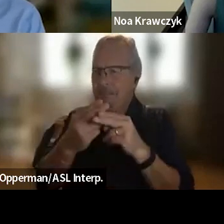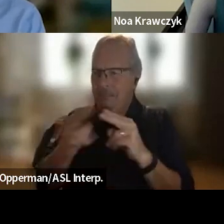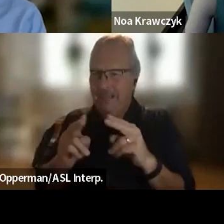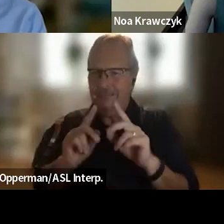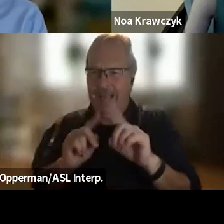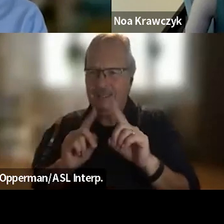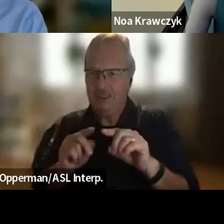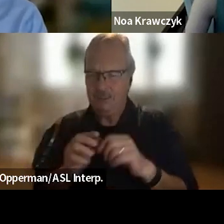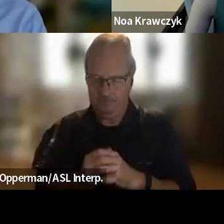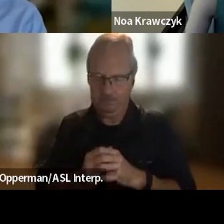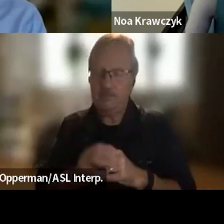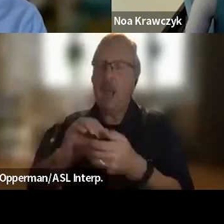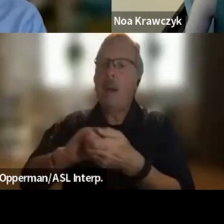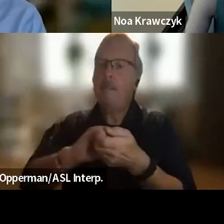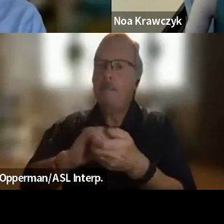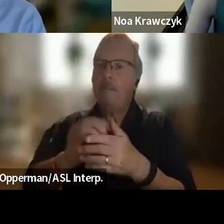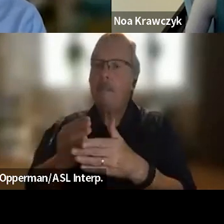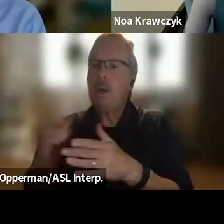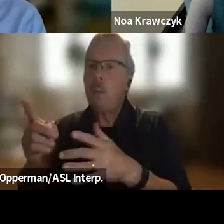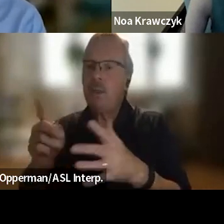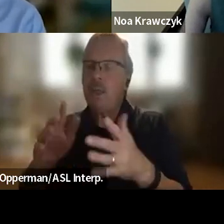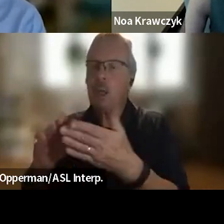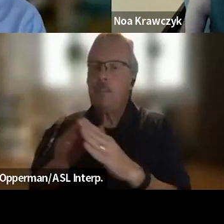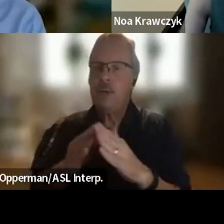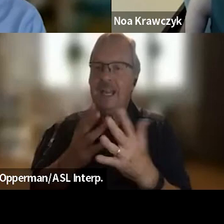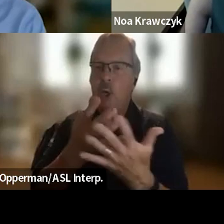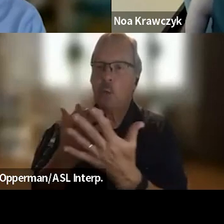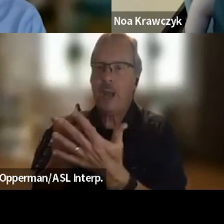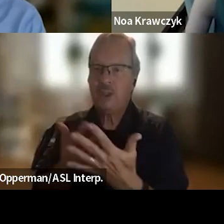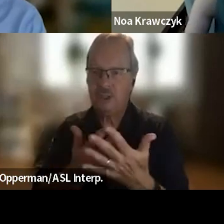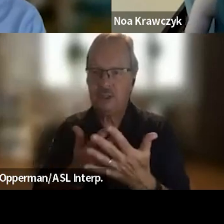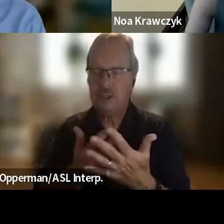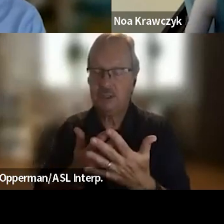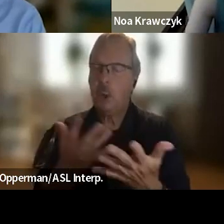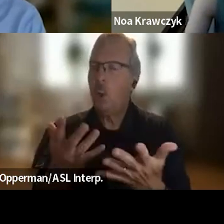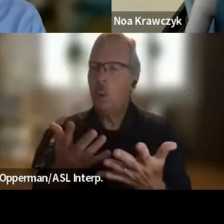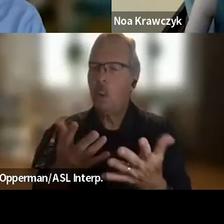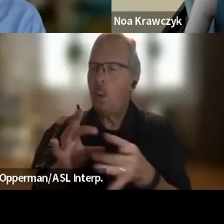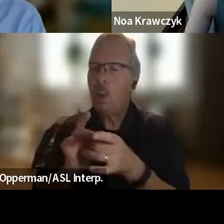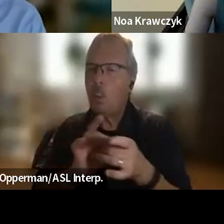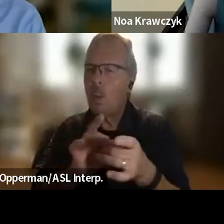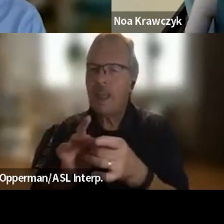about partnering with community corrections. What does that relationship look like?